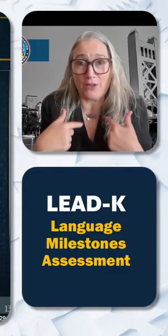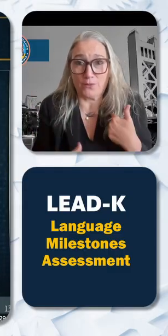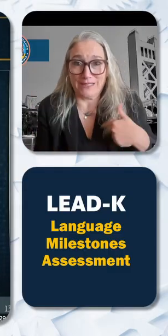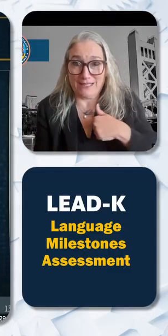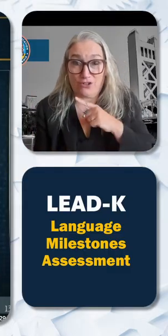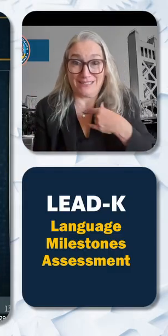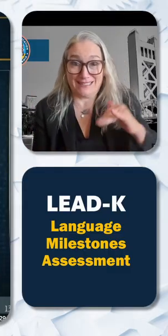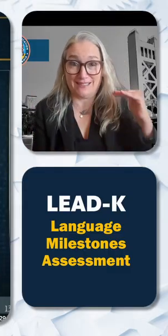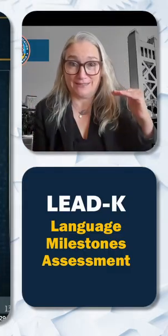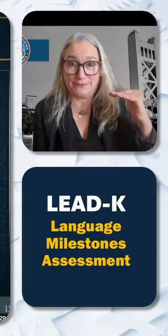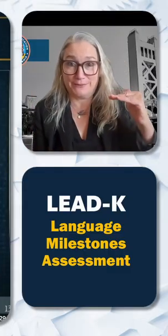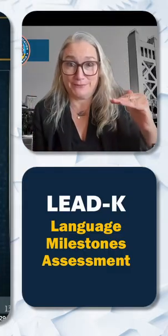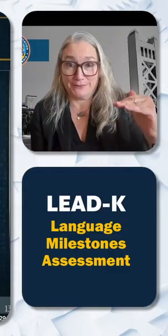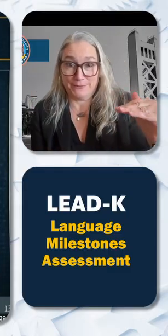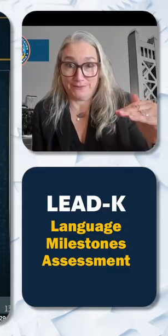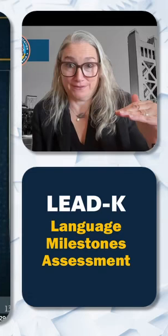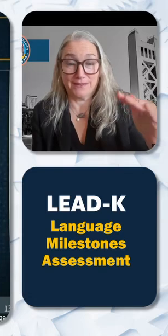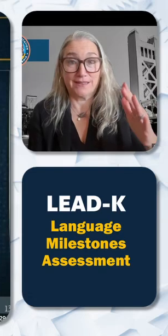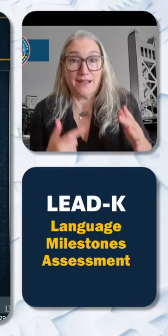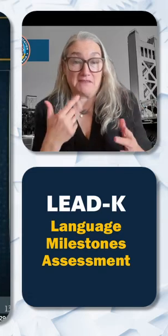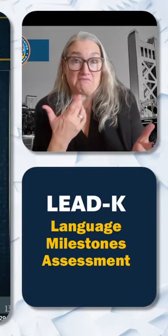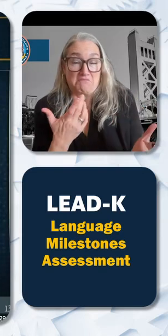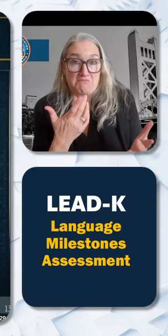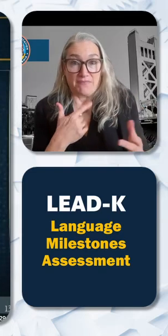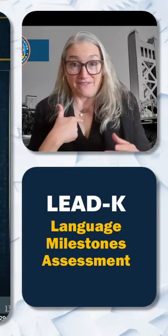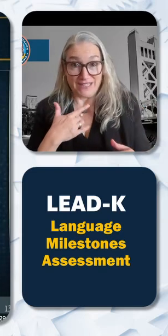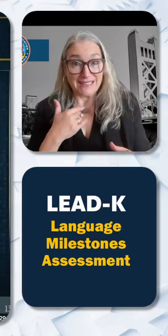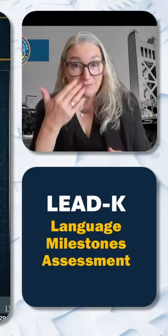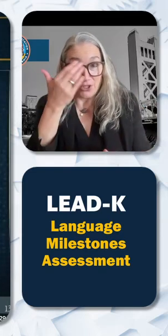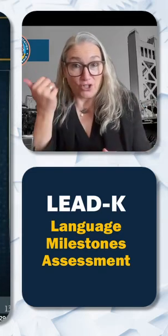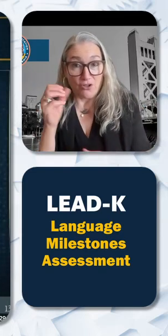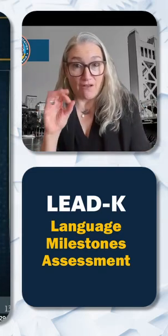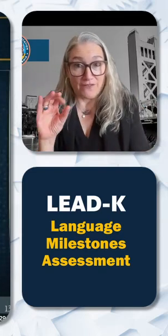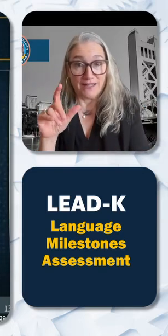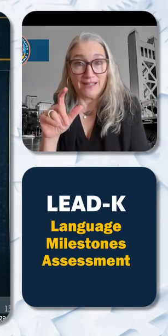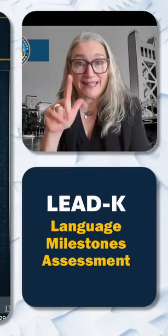There has been a 25% reduction in them, but however, we are stable as deaf children.